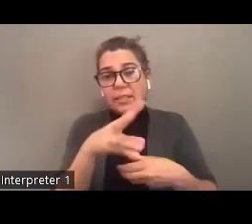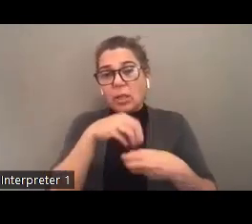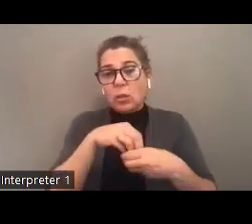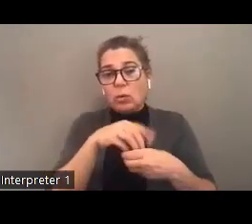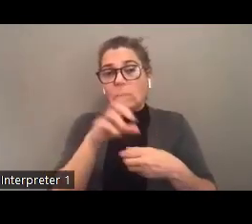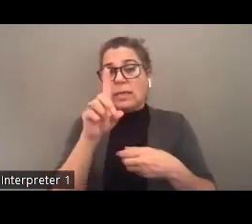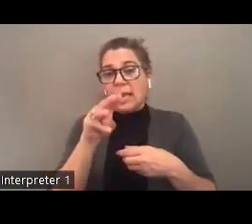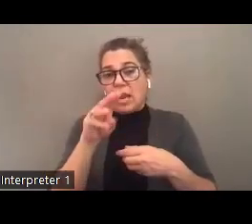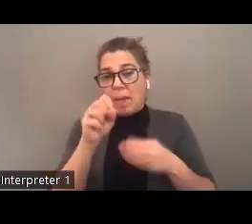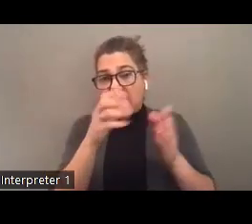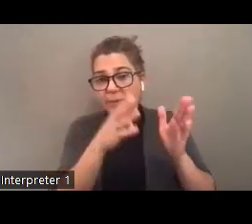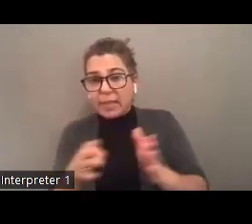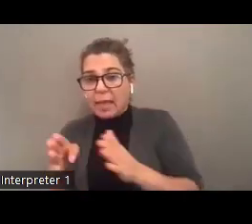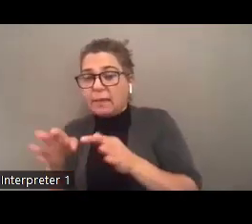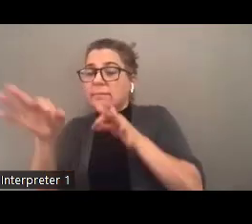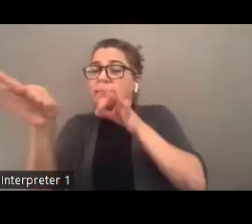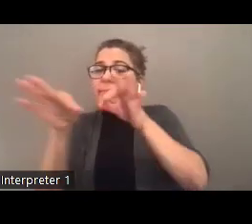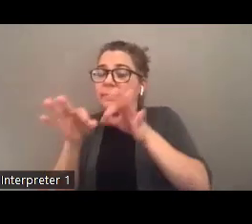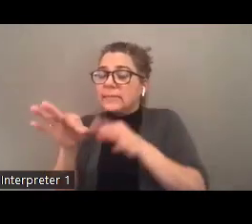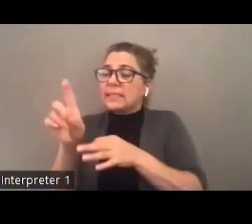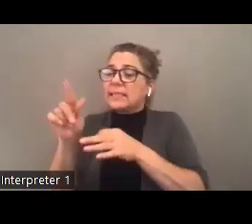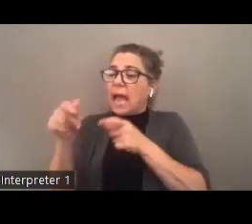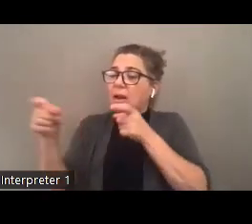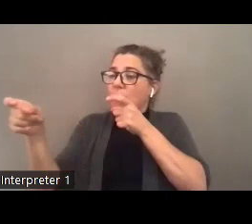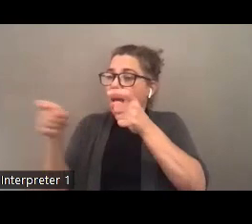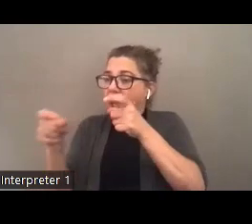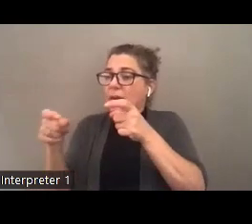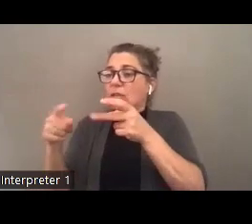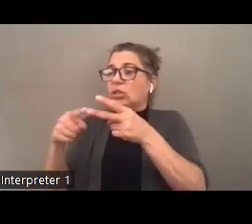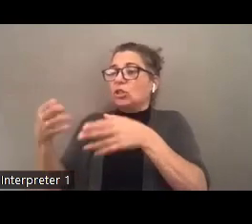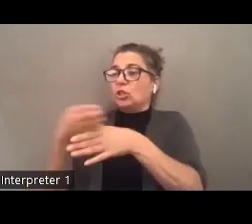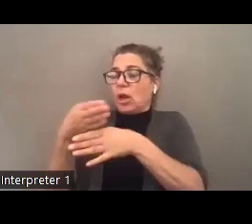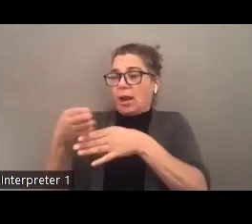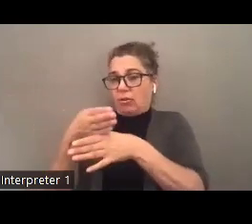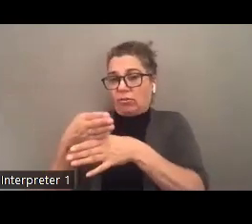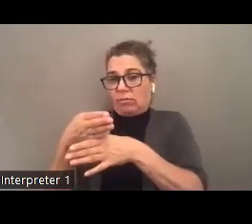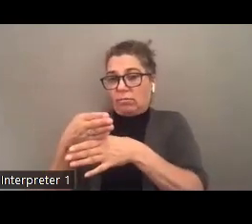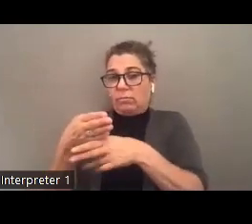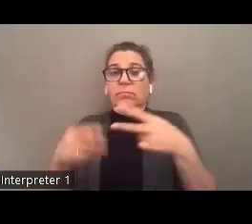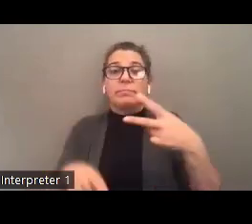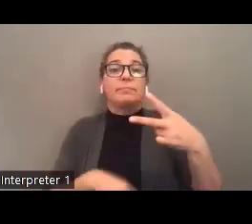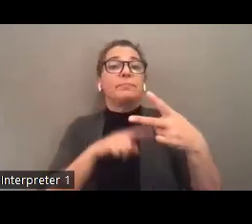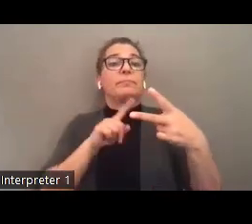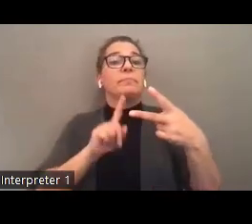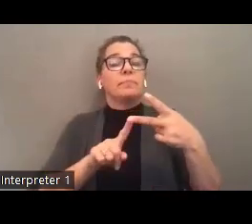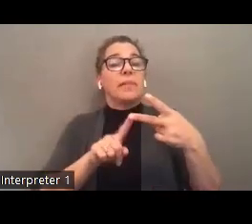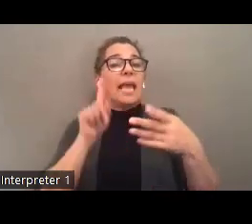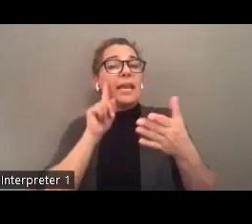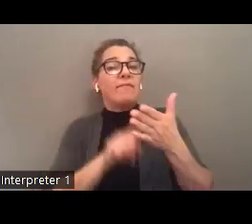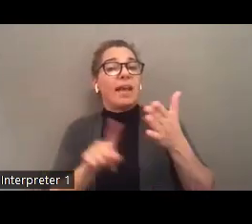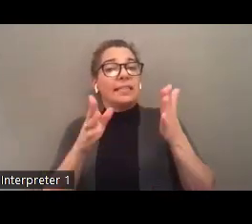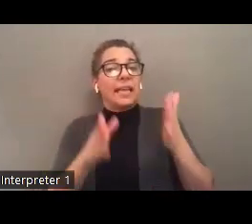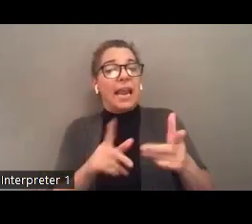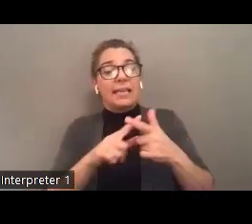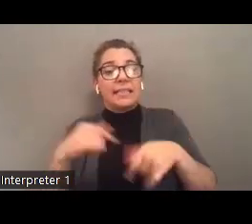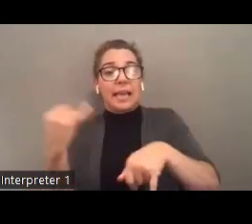plan that details how data will be managed and shared, and two, that investigators and institutions